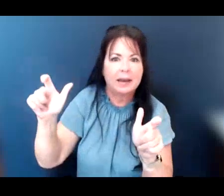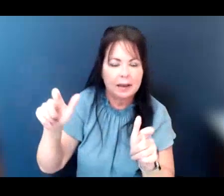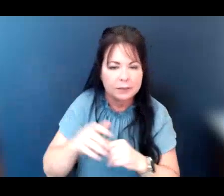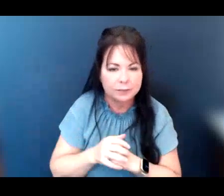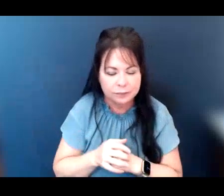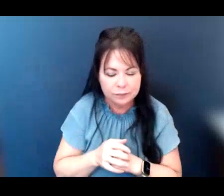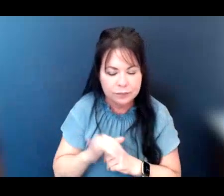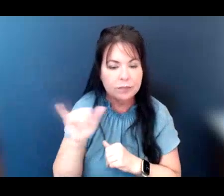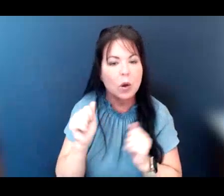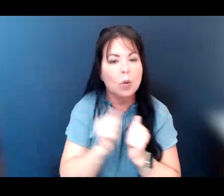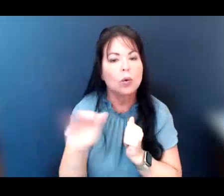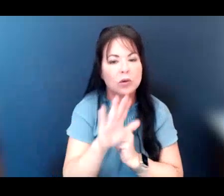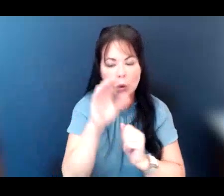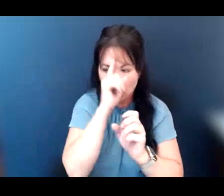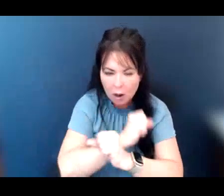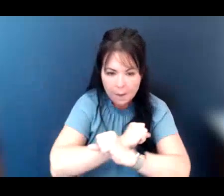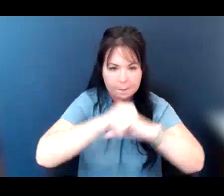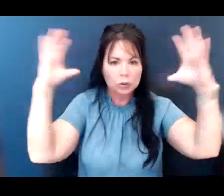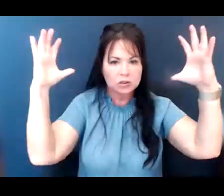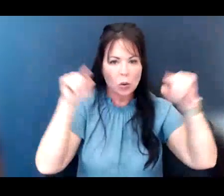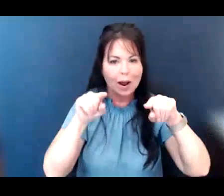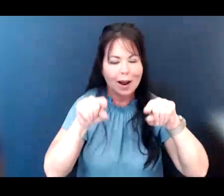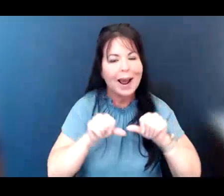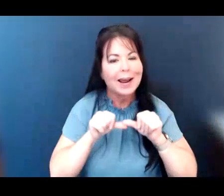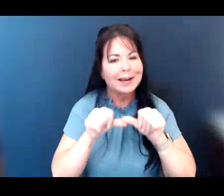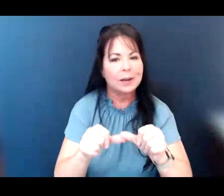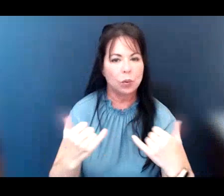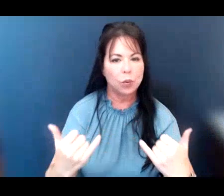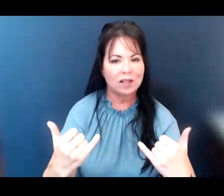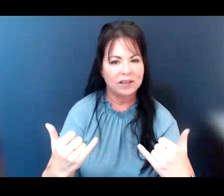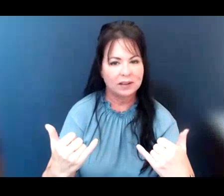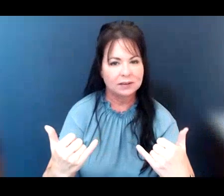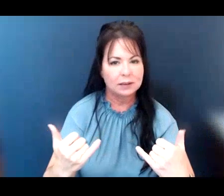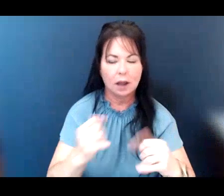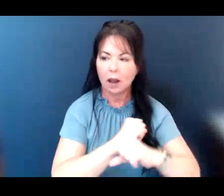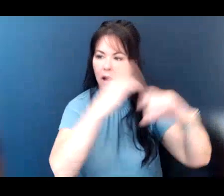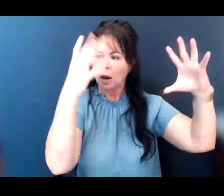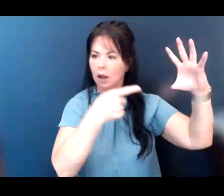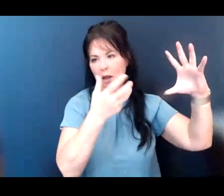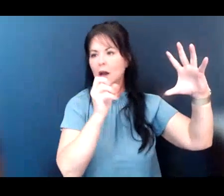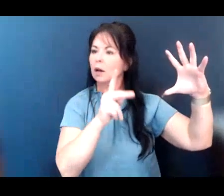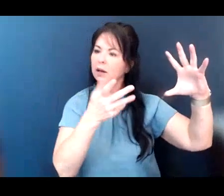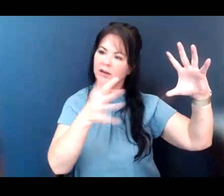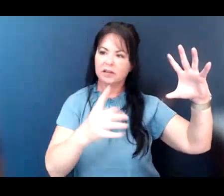you really want to make sure you're keeping them relevant. So you don't just create one, and then it's done. You want to make sure that as your product changes,